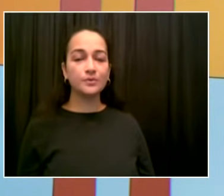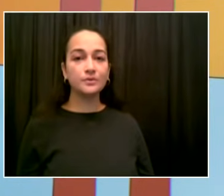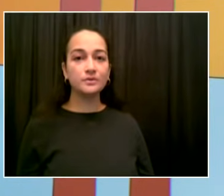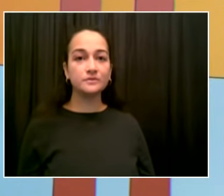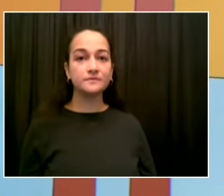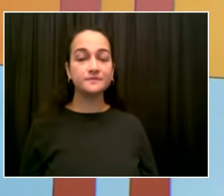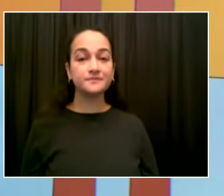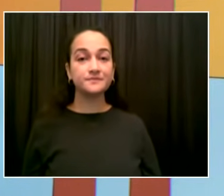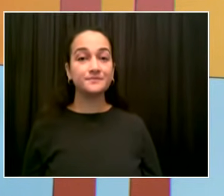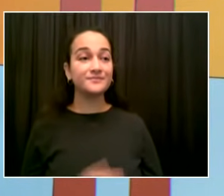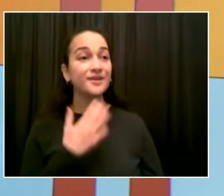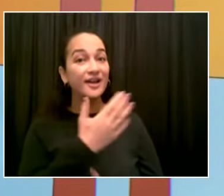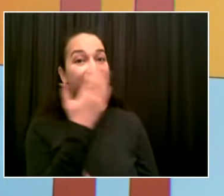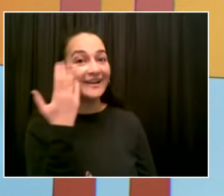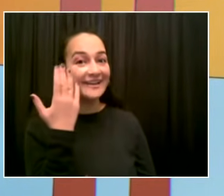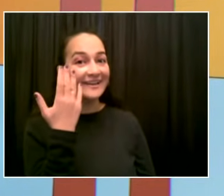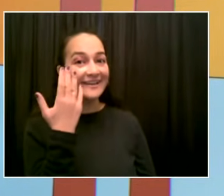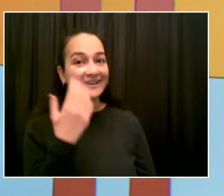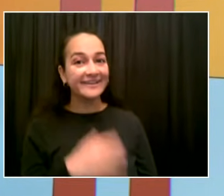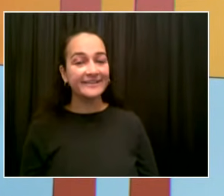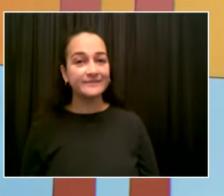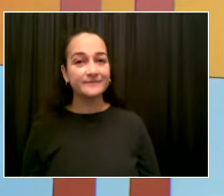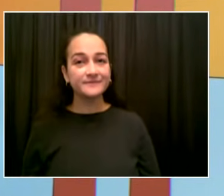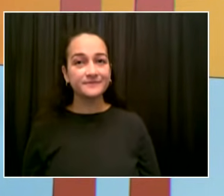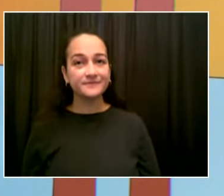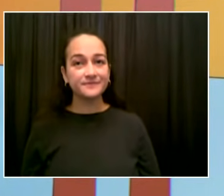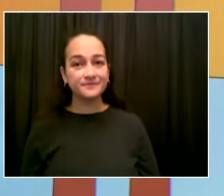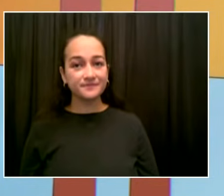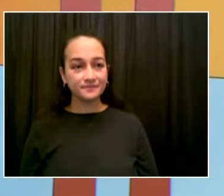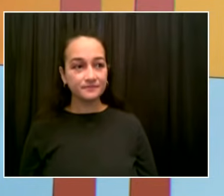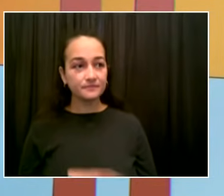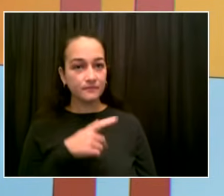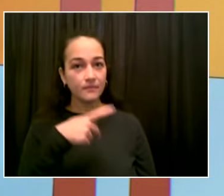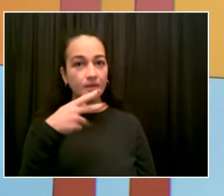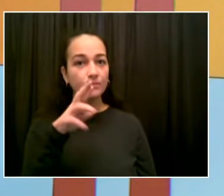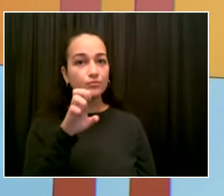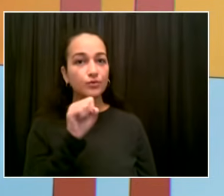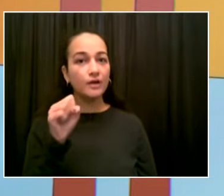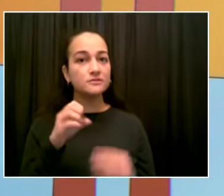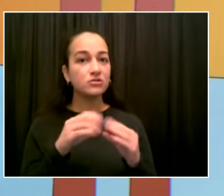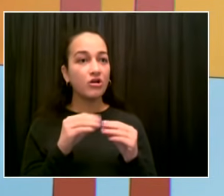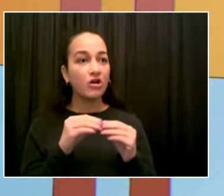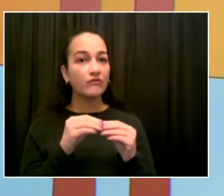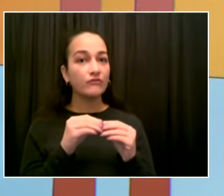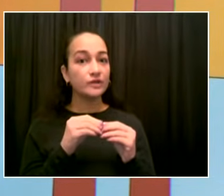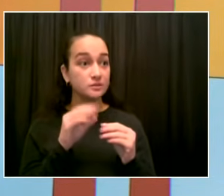COO. I'M HOPING TO BE ABLE TO HOLD PRESS CONFERENCES, ANY